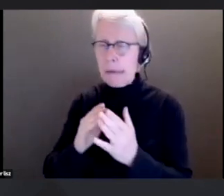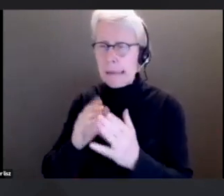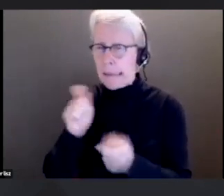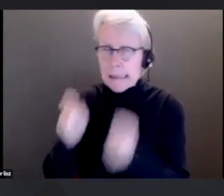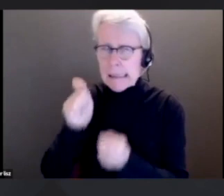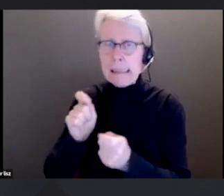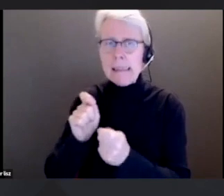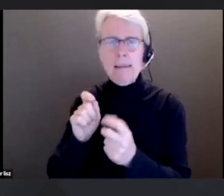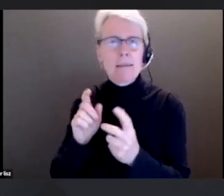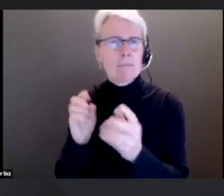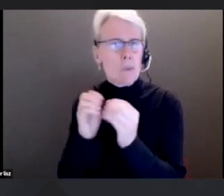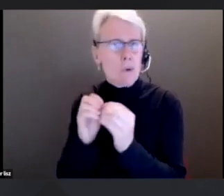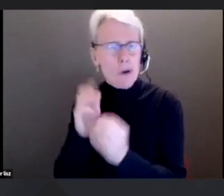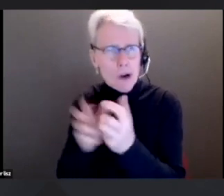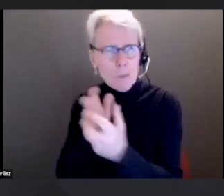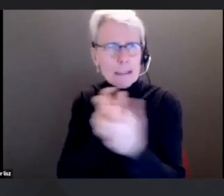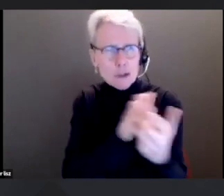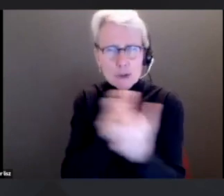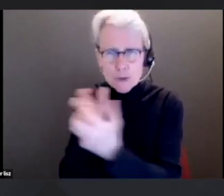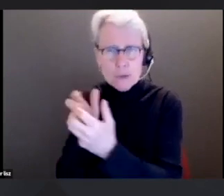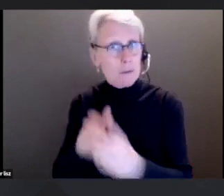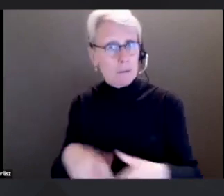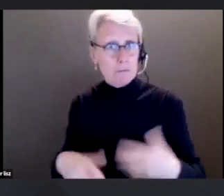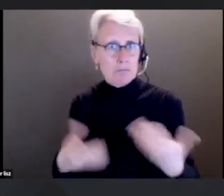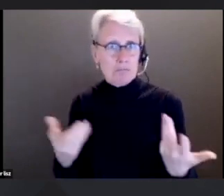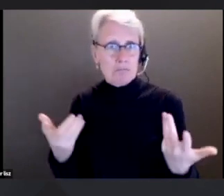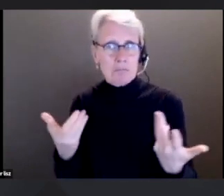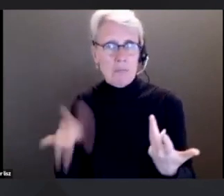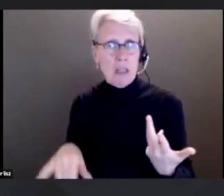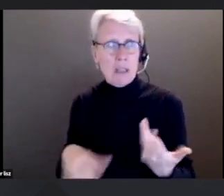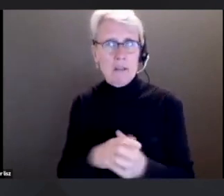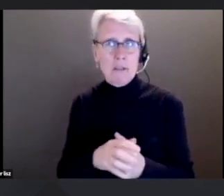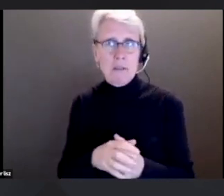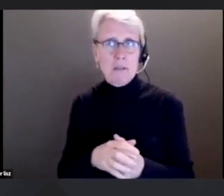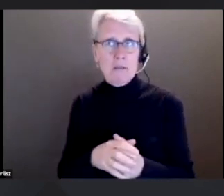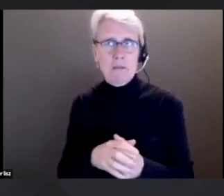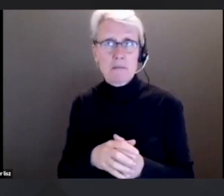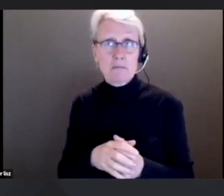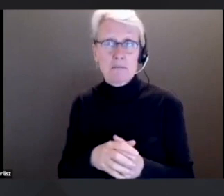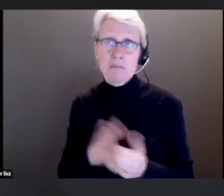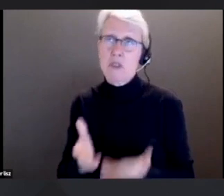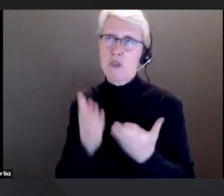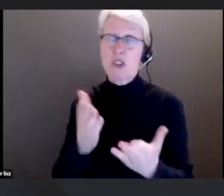to just get started with it. And if you earnestly want to do it, it is not that hard.